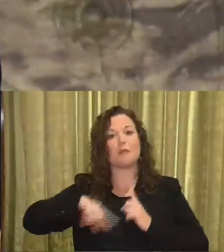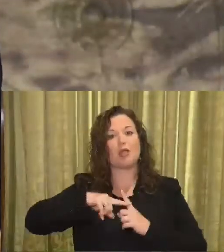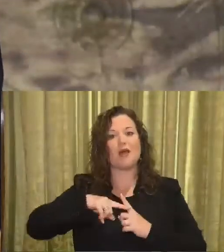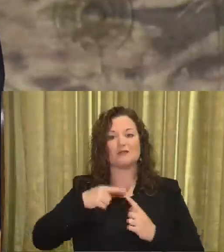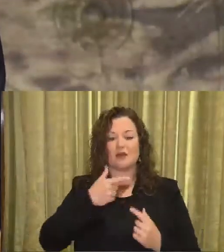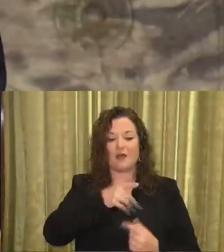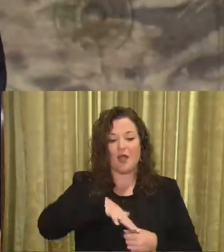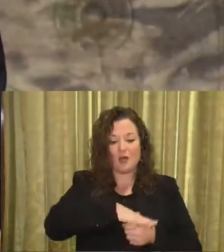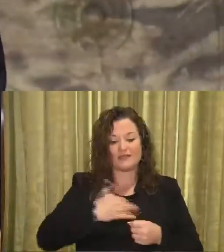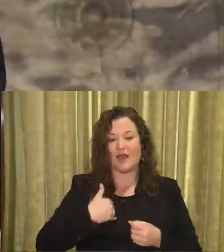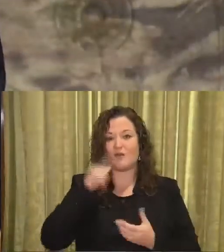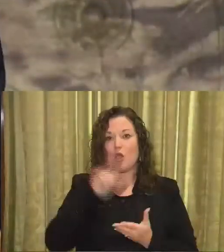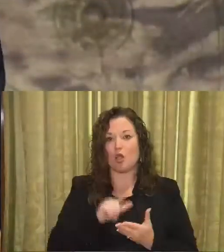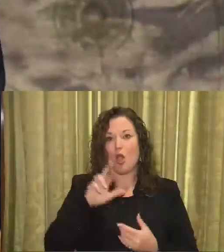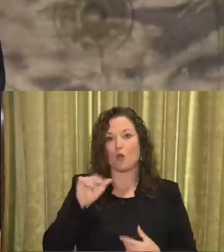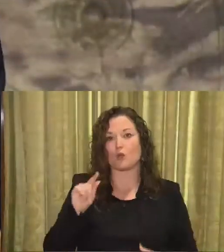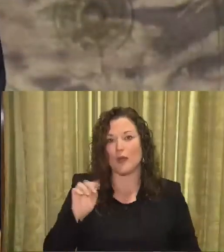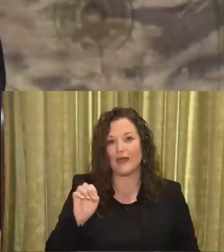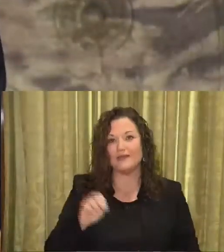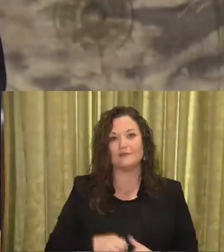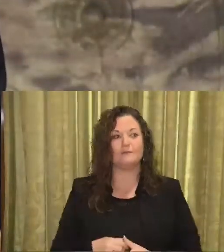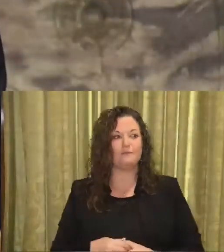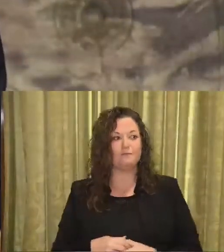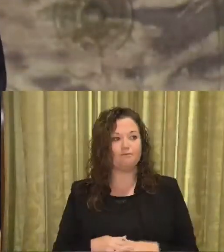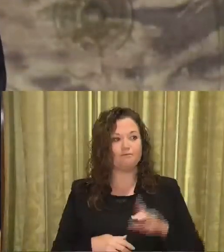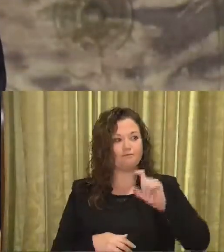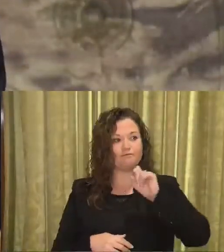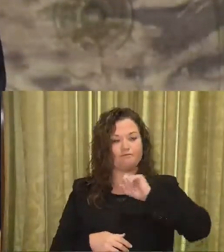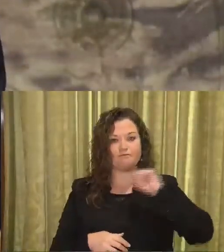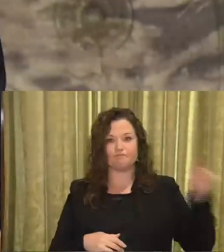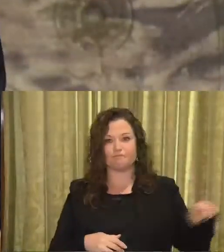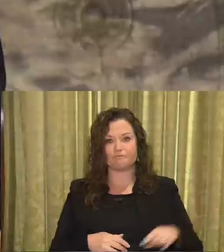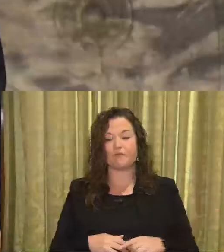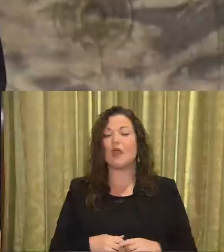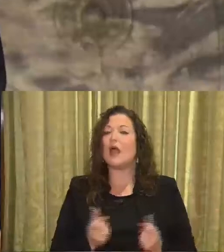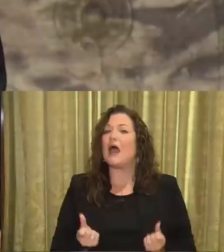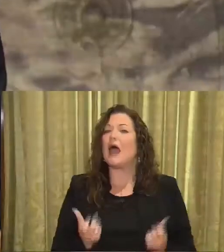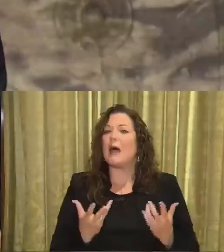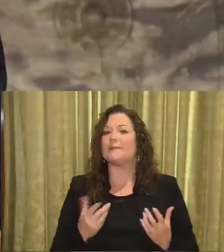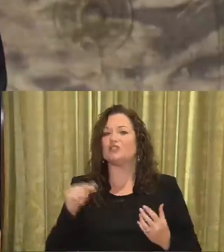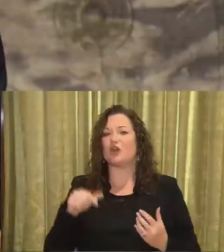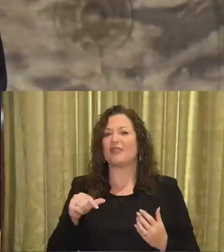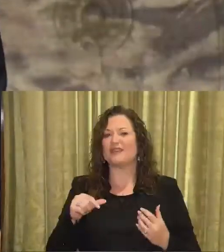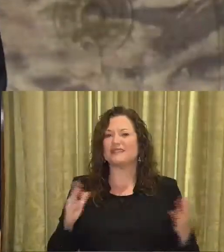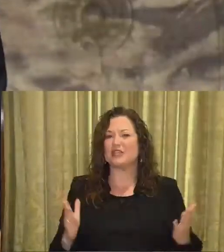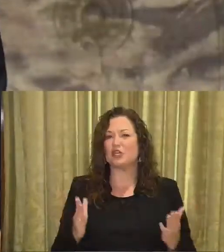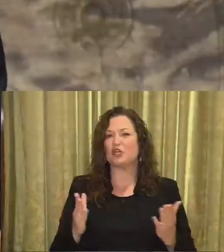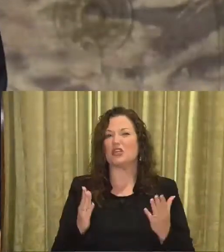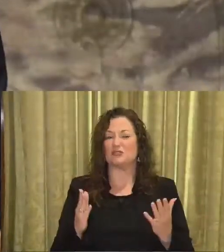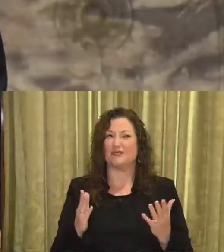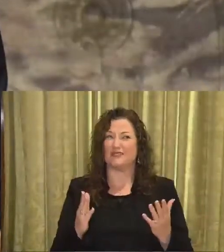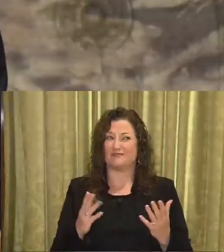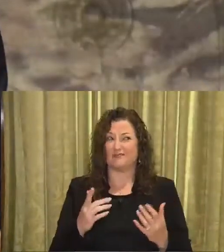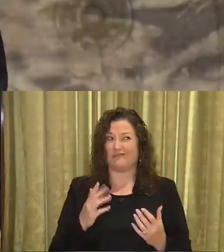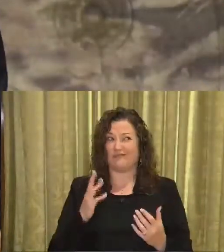I mean, how much more encouragement do you think this will actually provide? Because I mean we've been beating this drum for a long time.